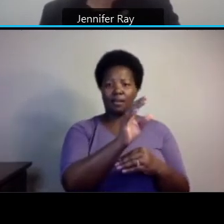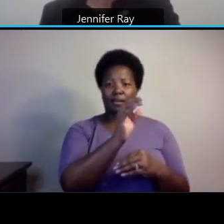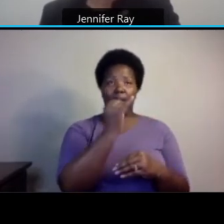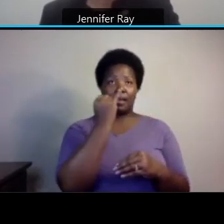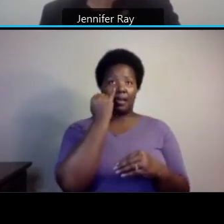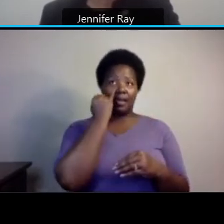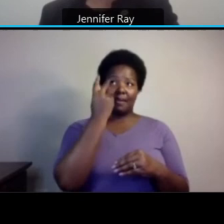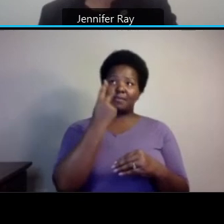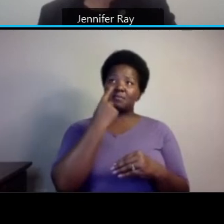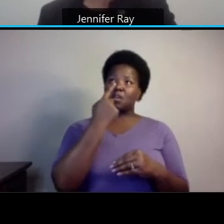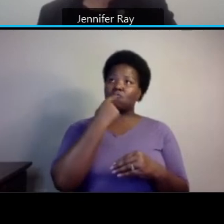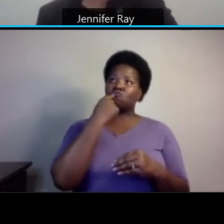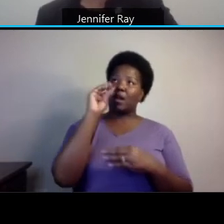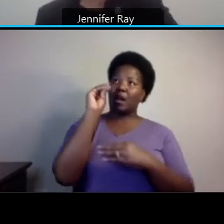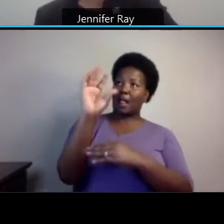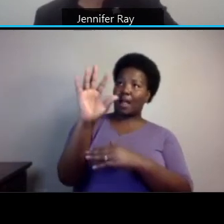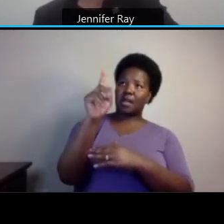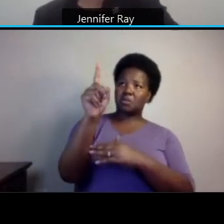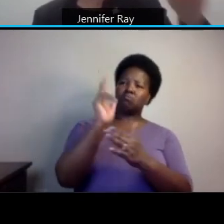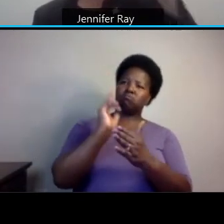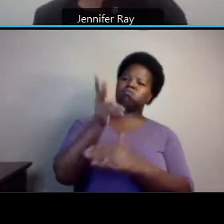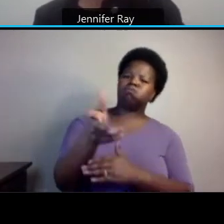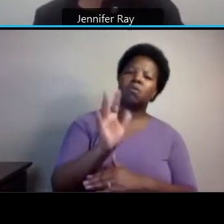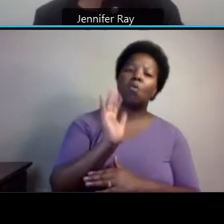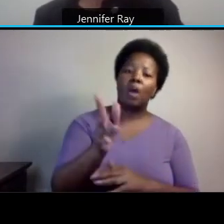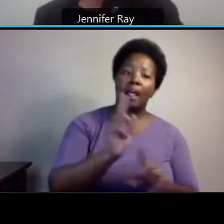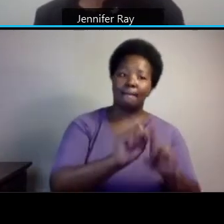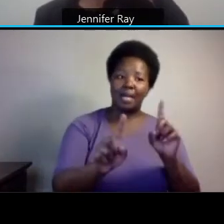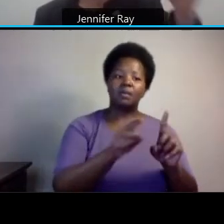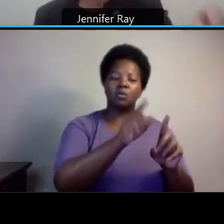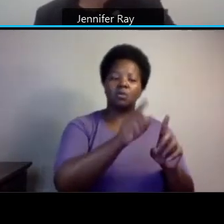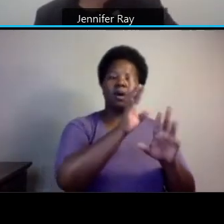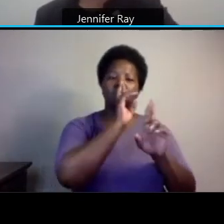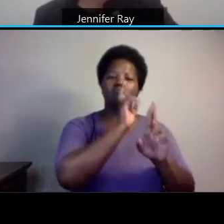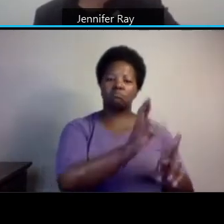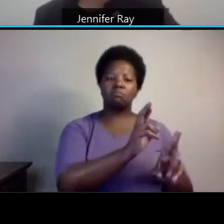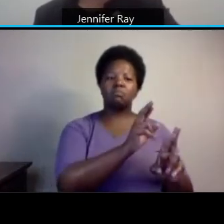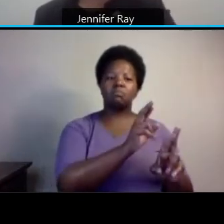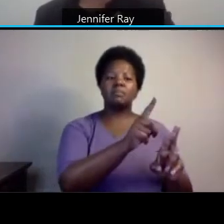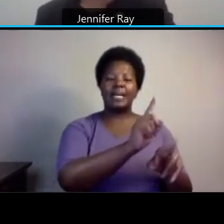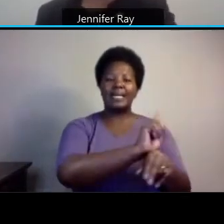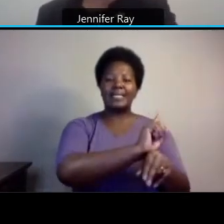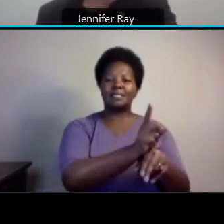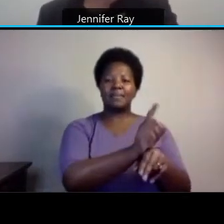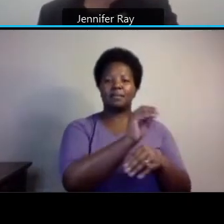so this was answered in the q a already and just to read it out loud the red light enforcement